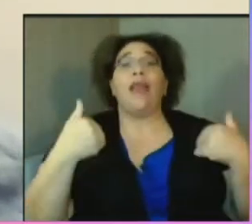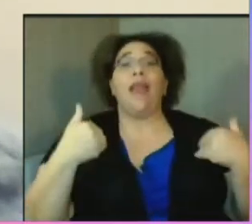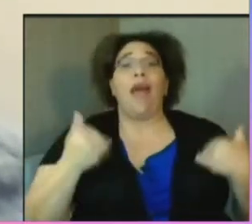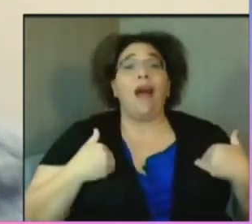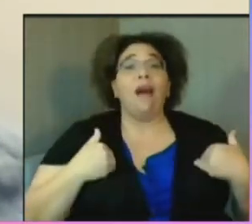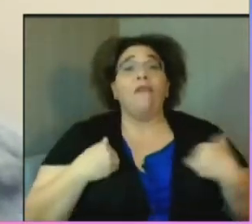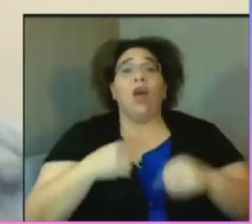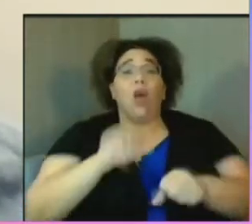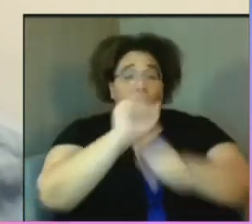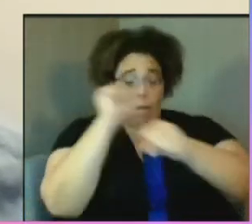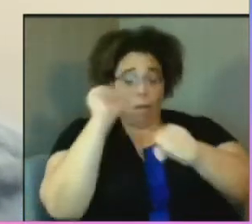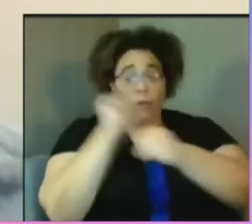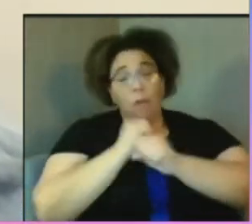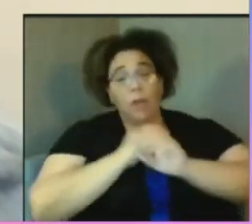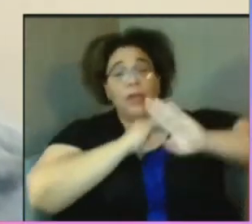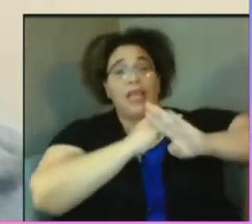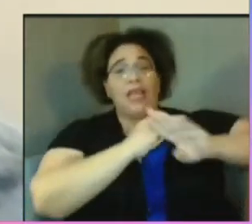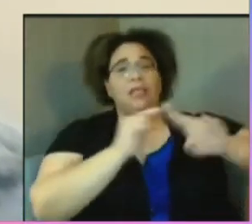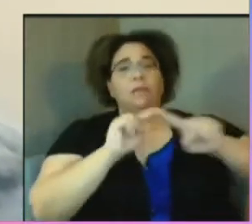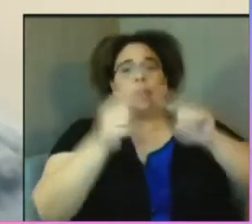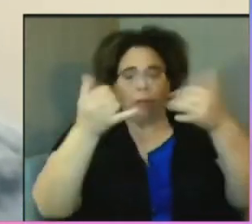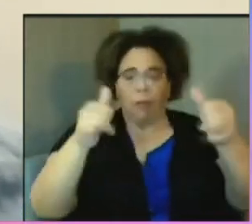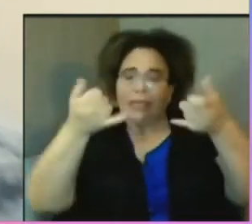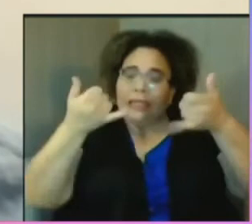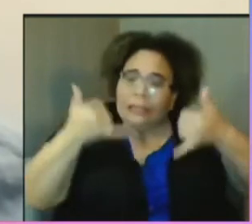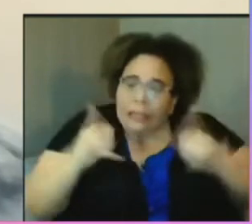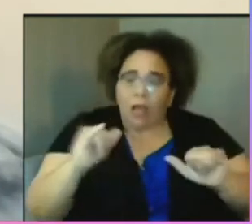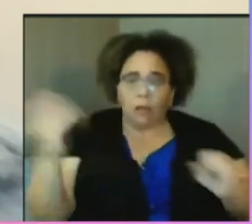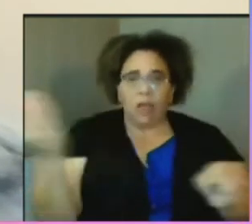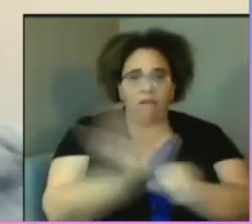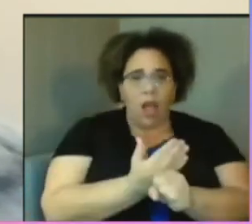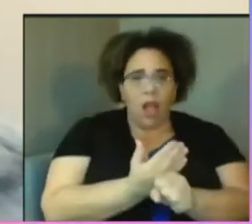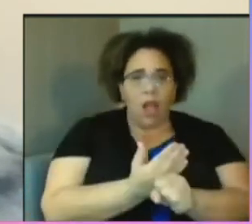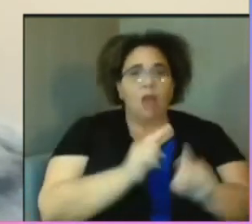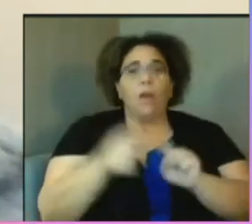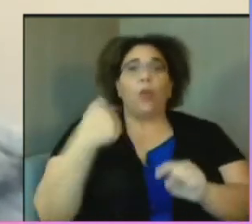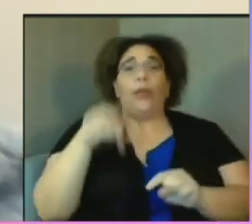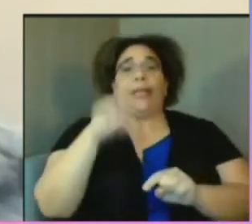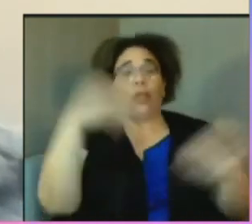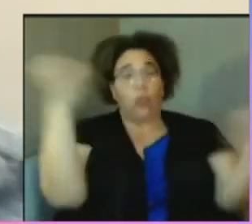and that's why I think we need to imagine more radical transformation in everything that we do.